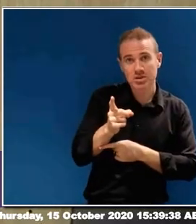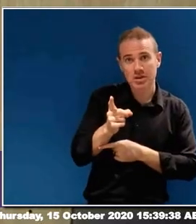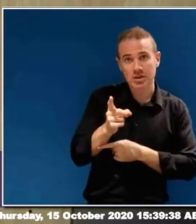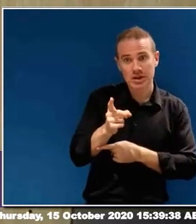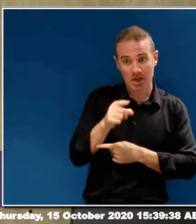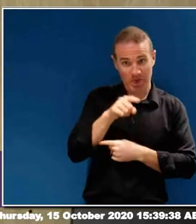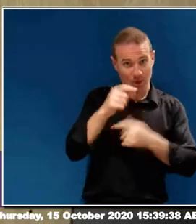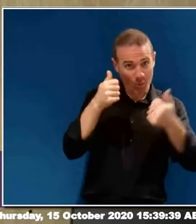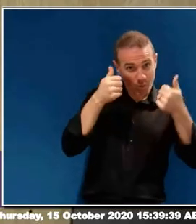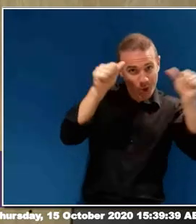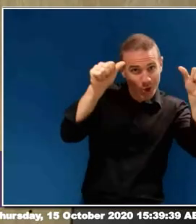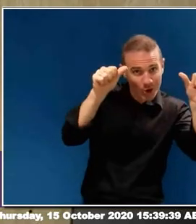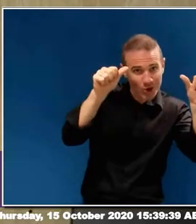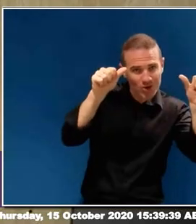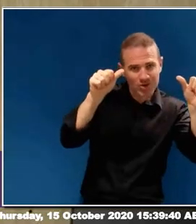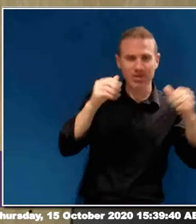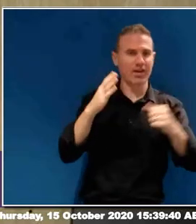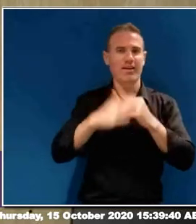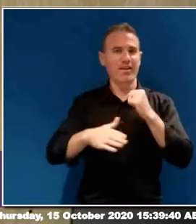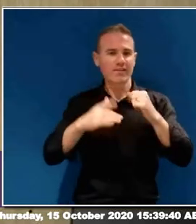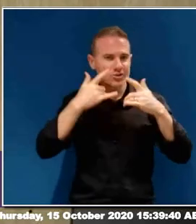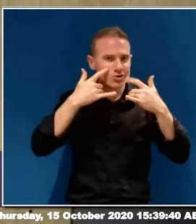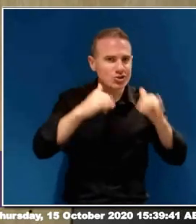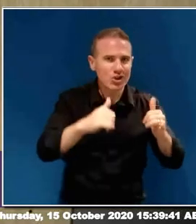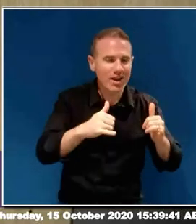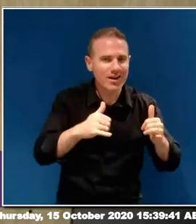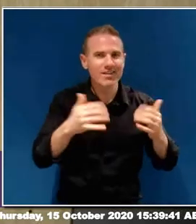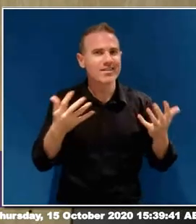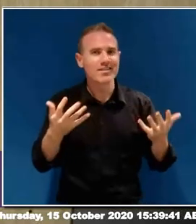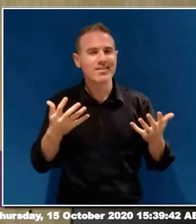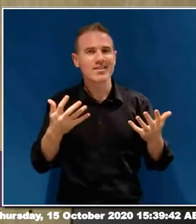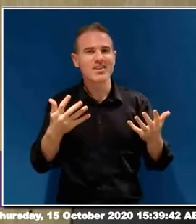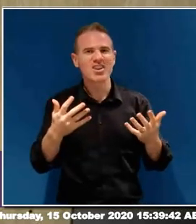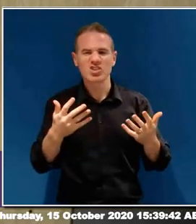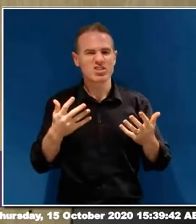So it's just "Let's keep doing more of the same" and that's why looking